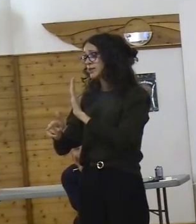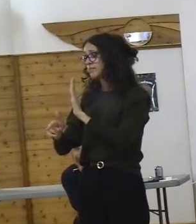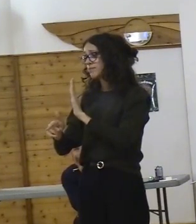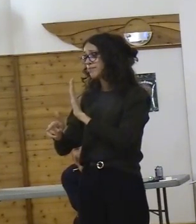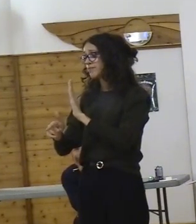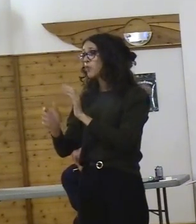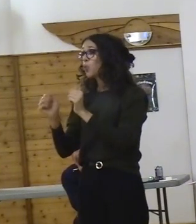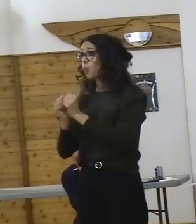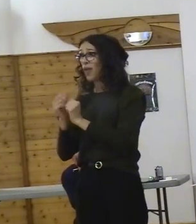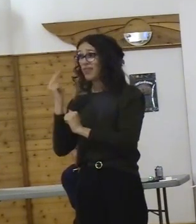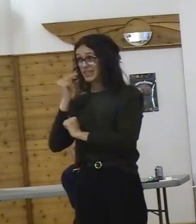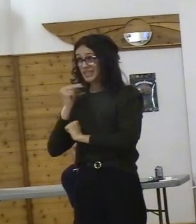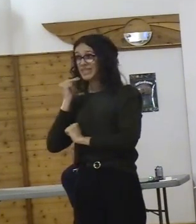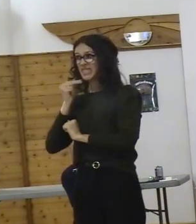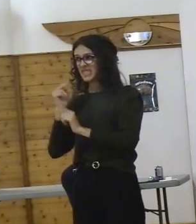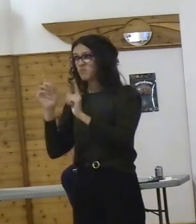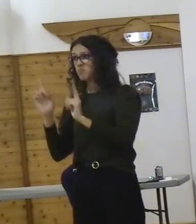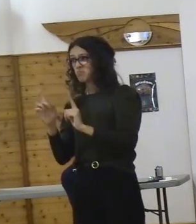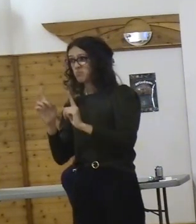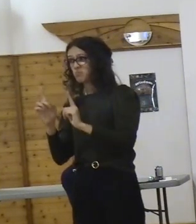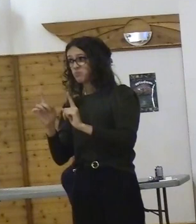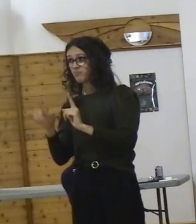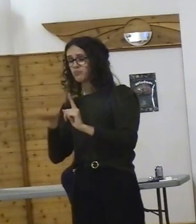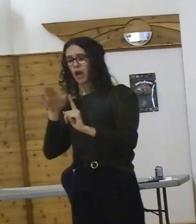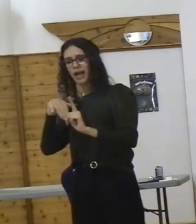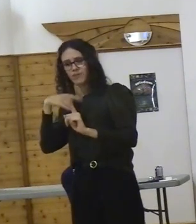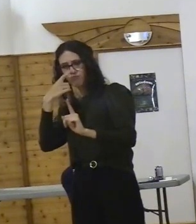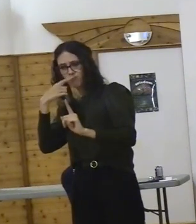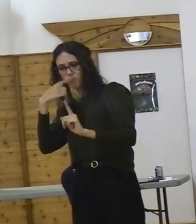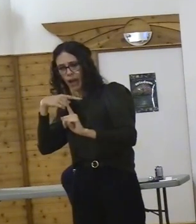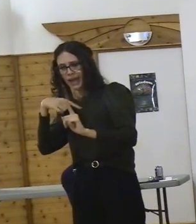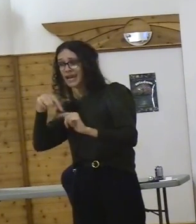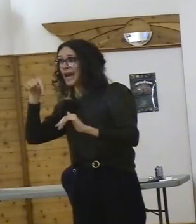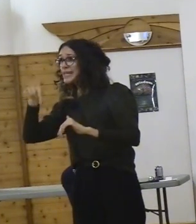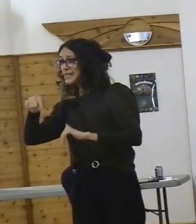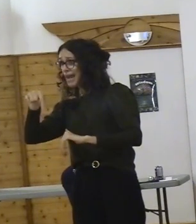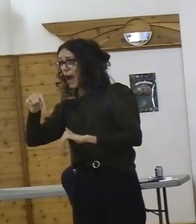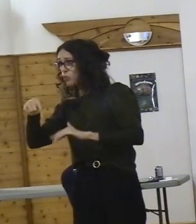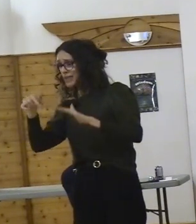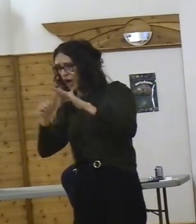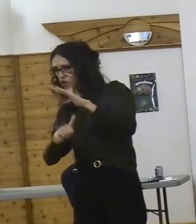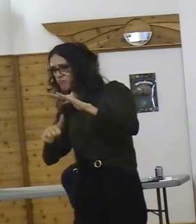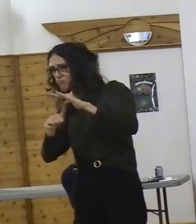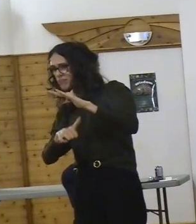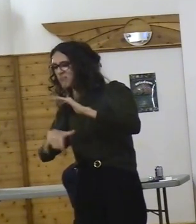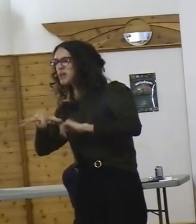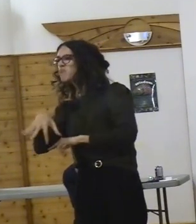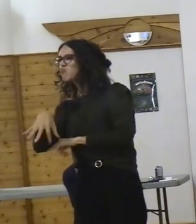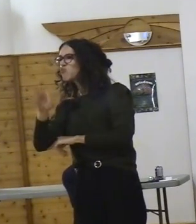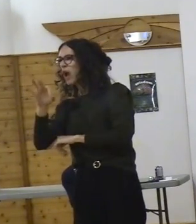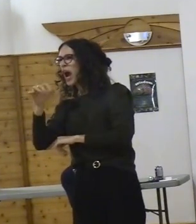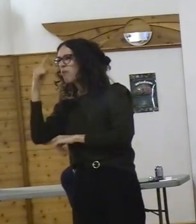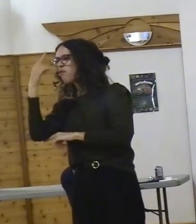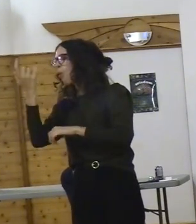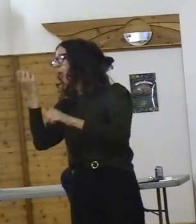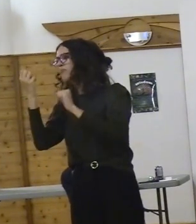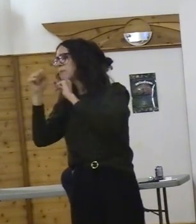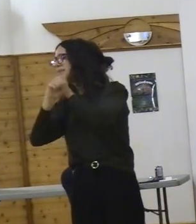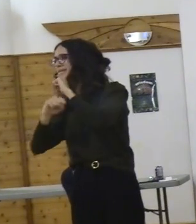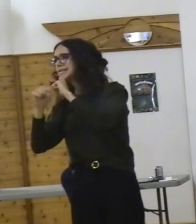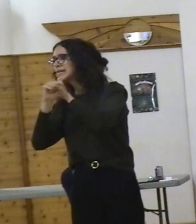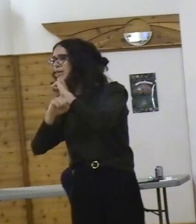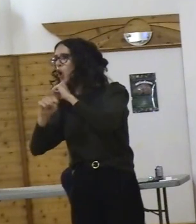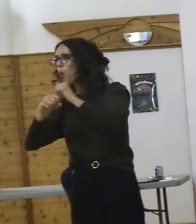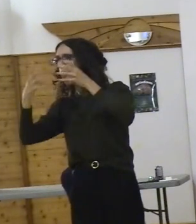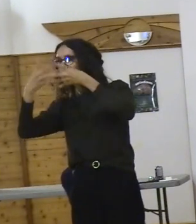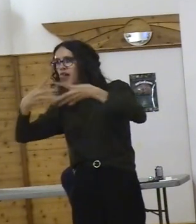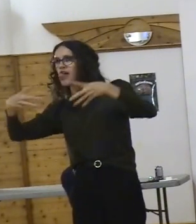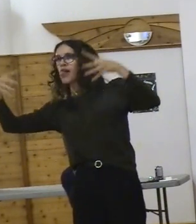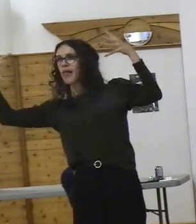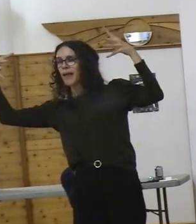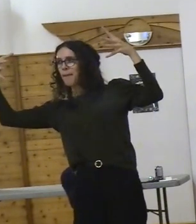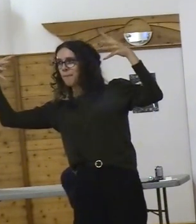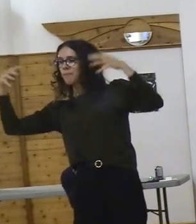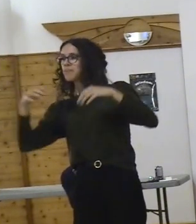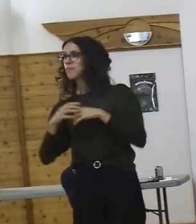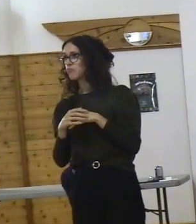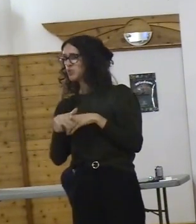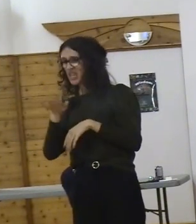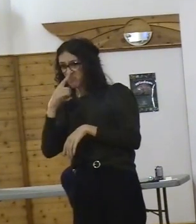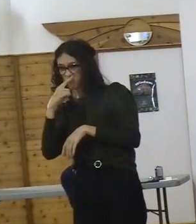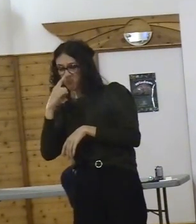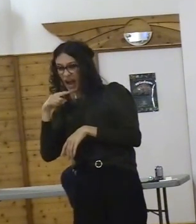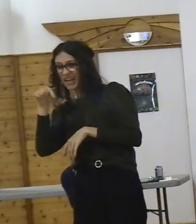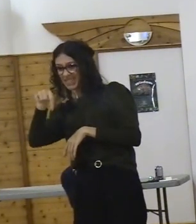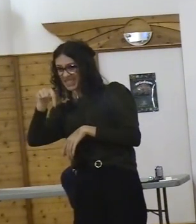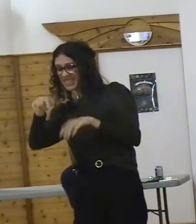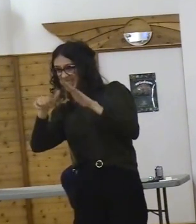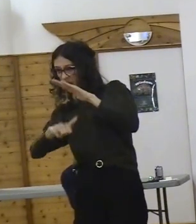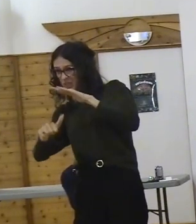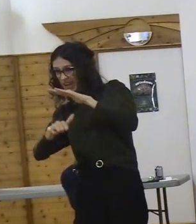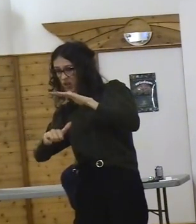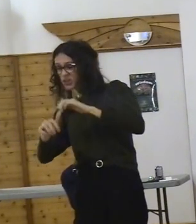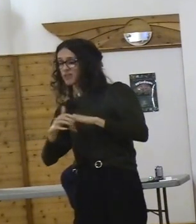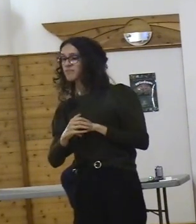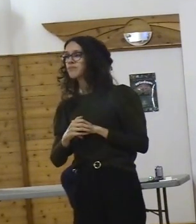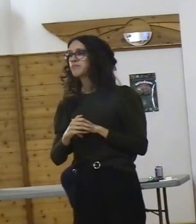And Kyle was downstairs, the oldest sibling.